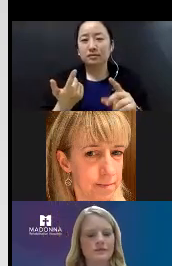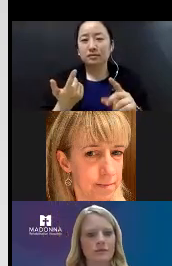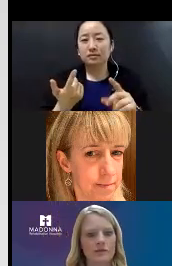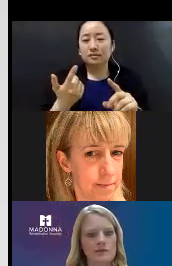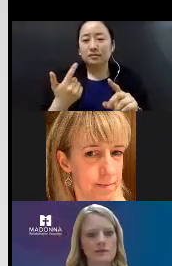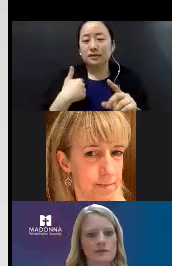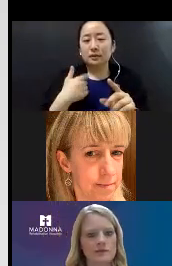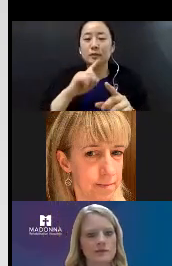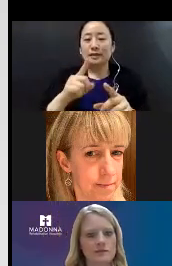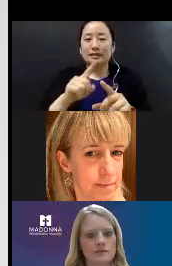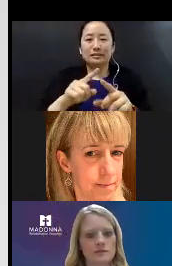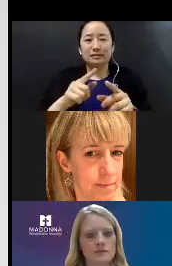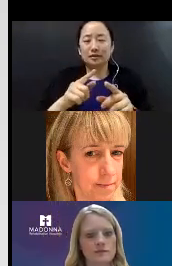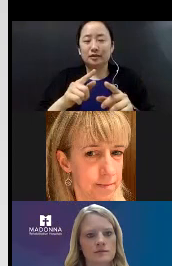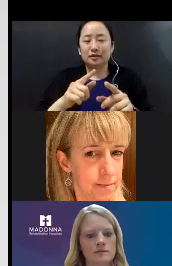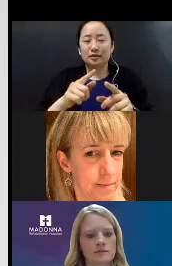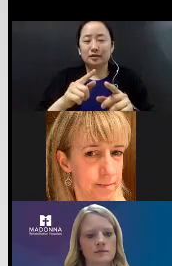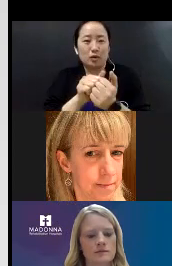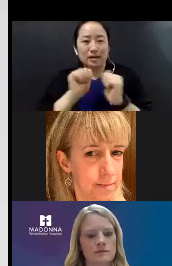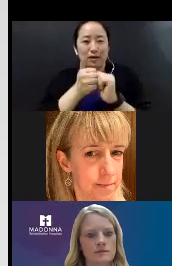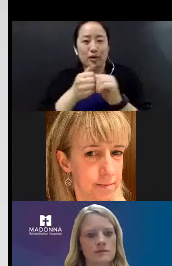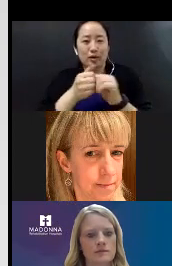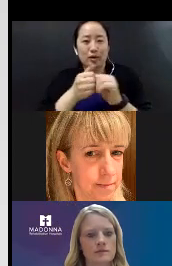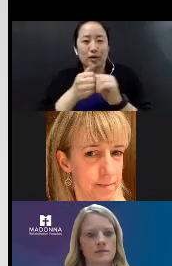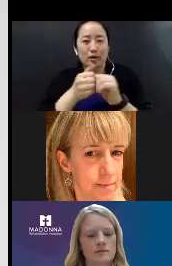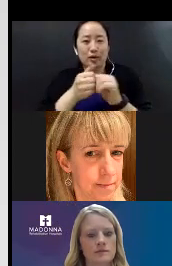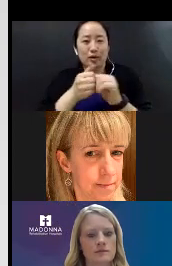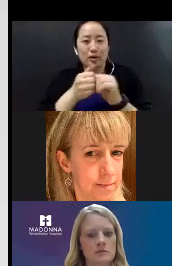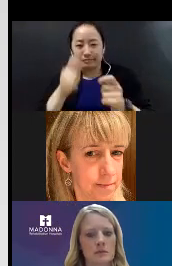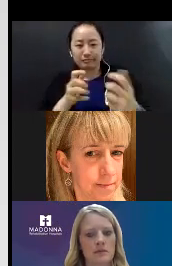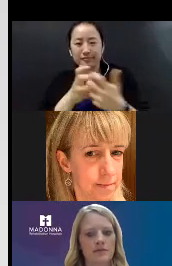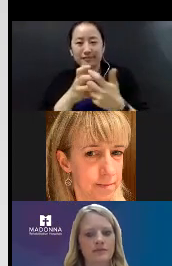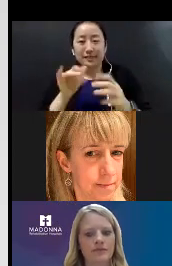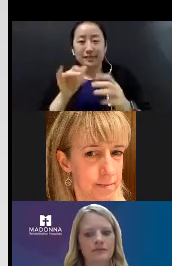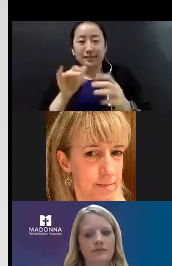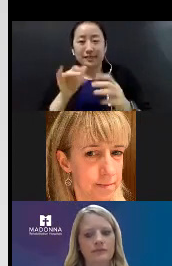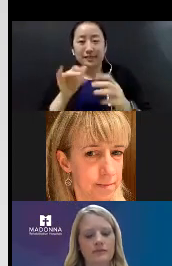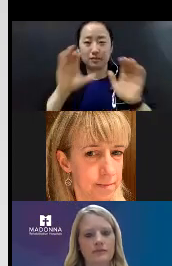INNOVATIONS IF WE DON'T HAVE THOSE PHOTOS. THE PHOTOS CAN ALSO BE POOR QUALITY WHERE THEY